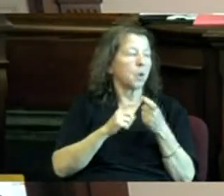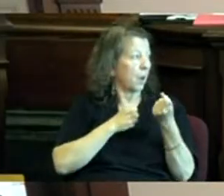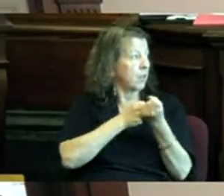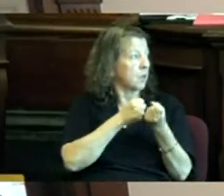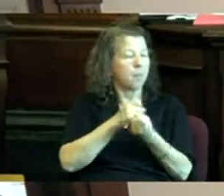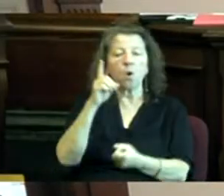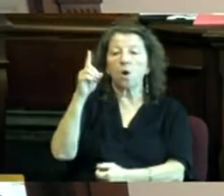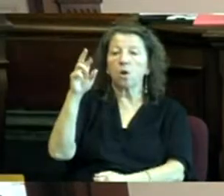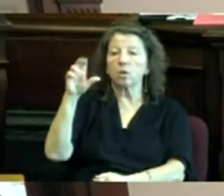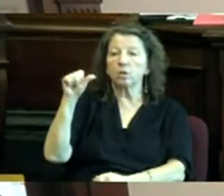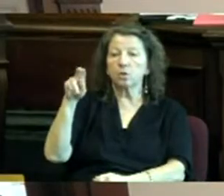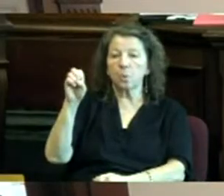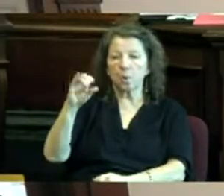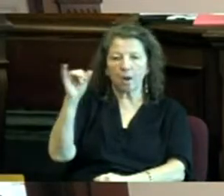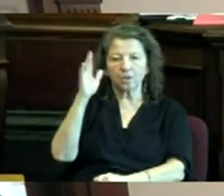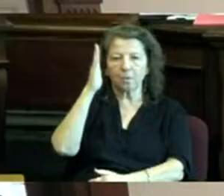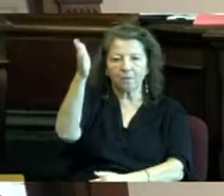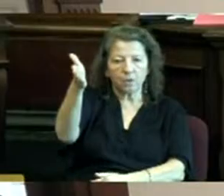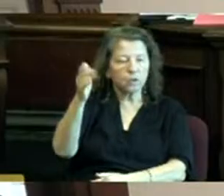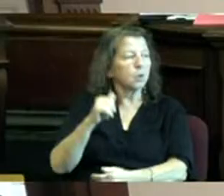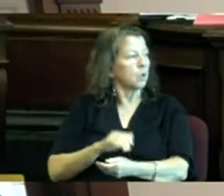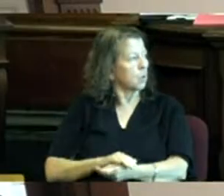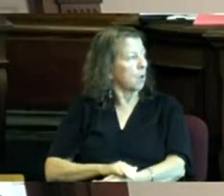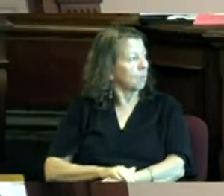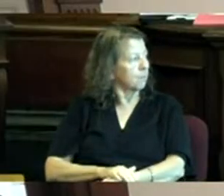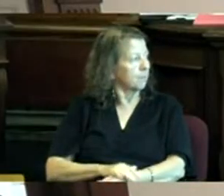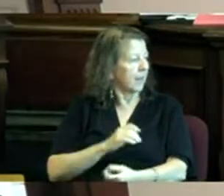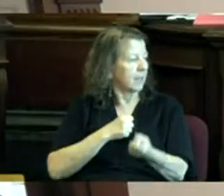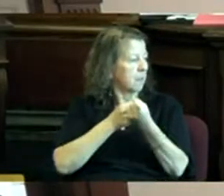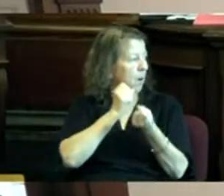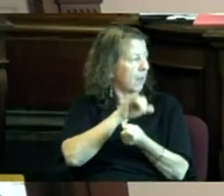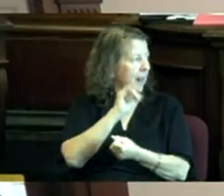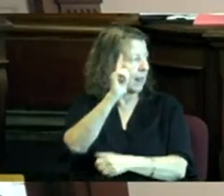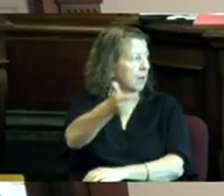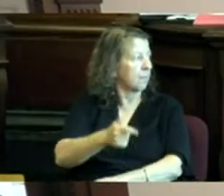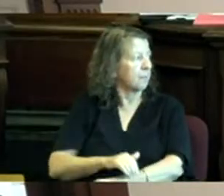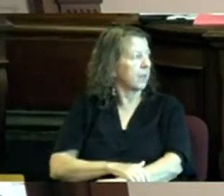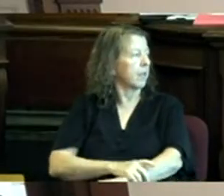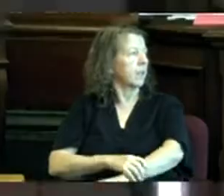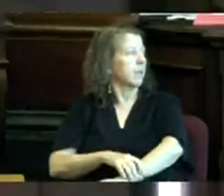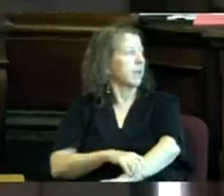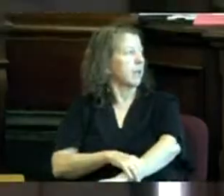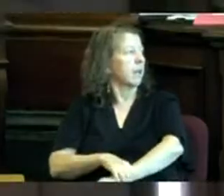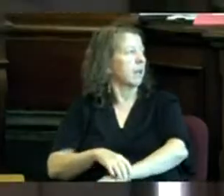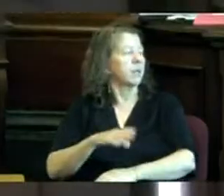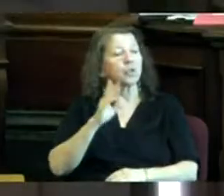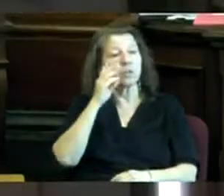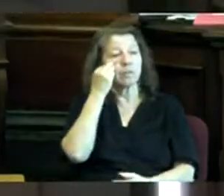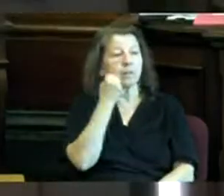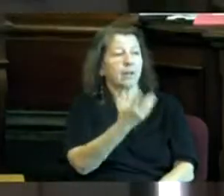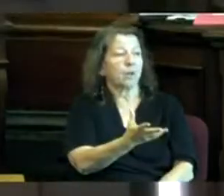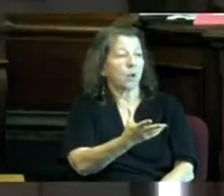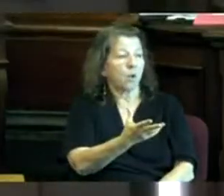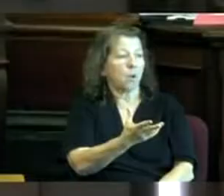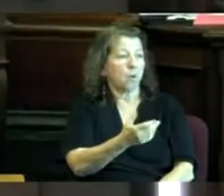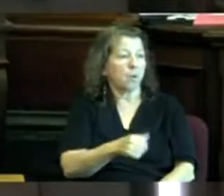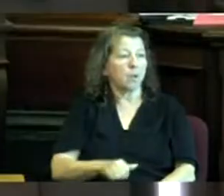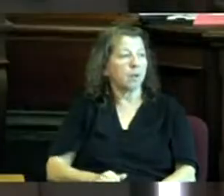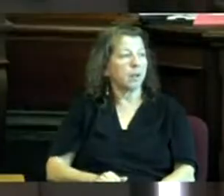when the sound of the fireworks and the show goes on. So I do support a drone show in the